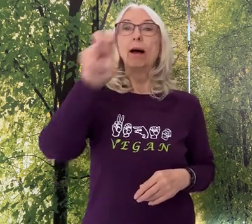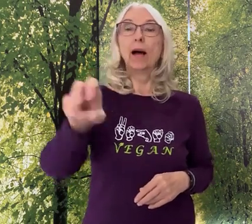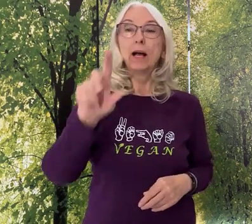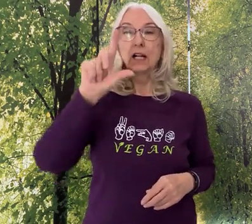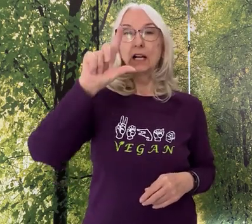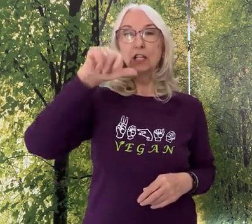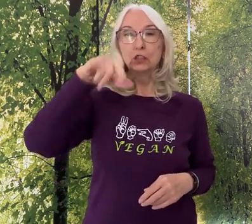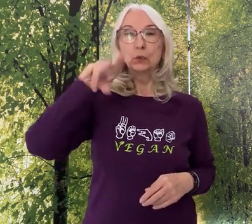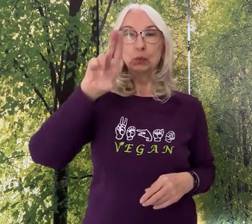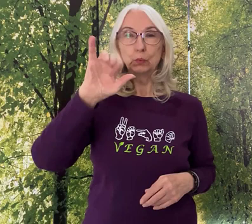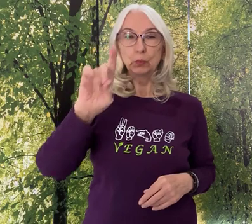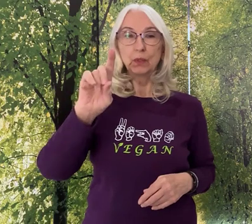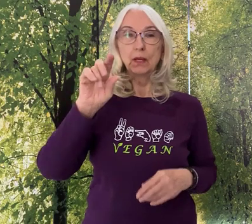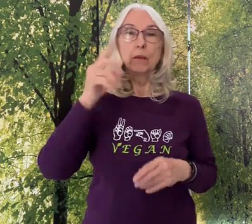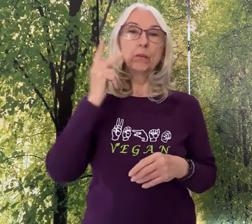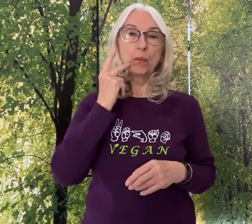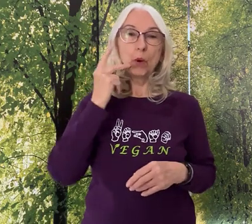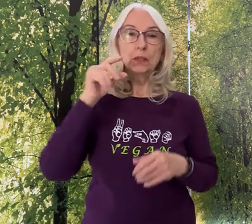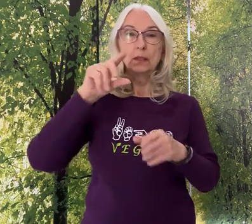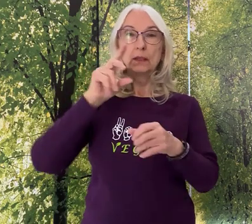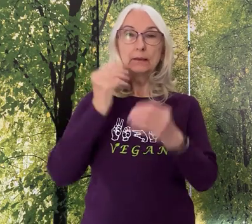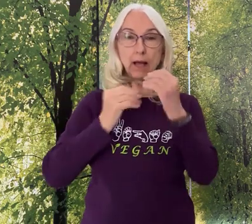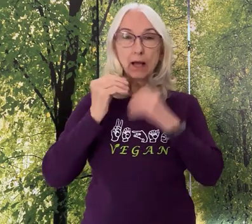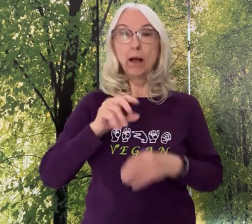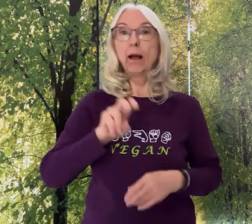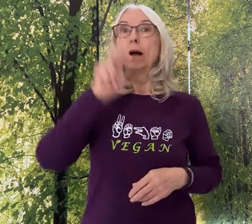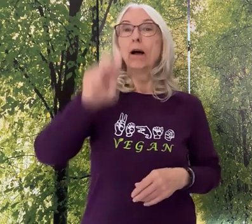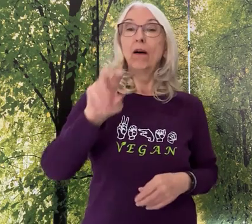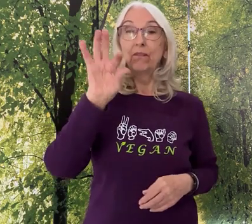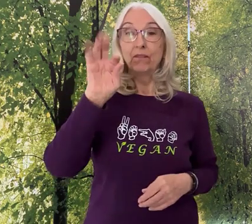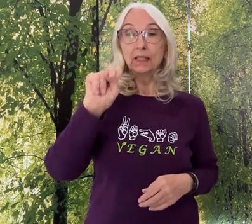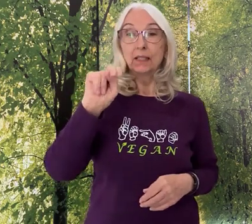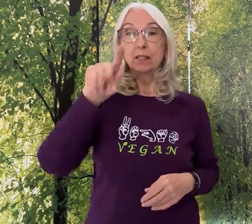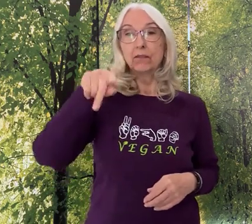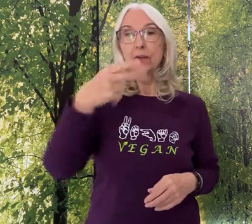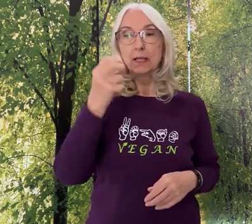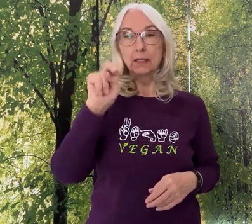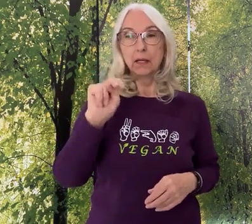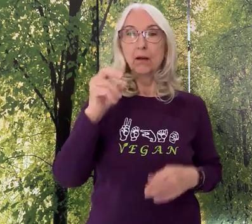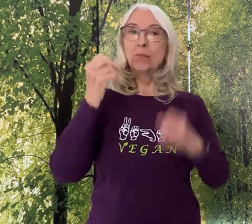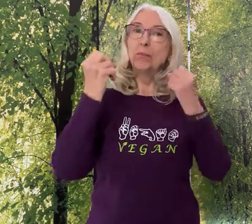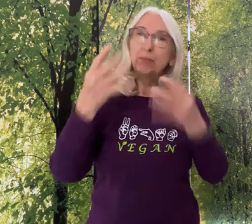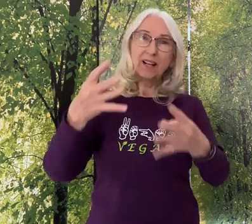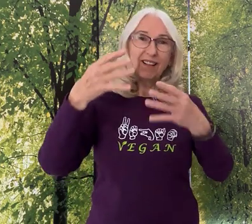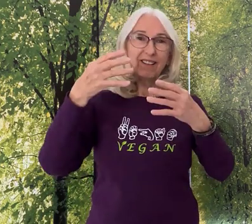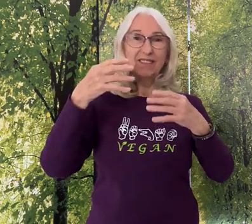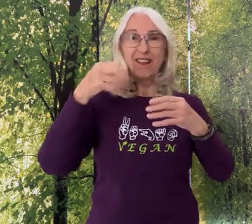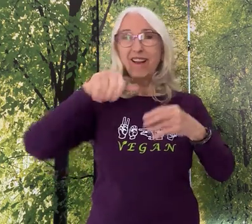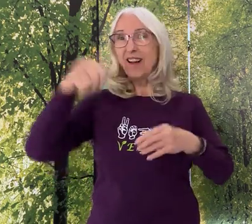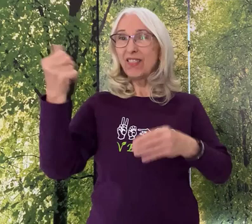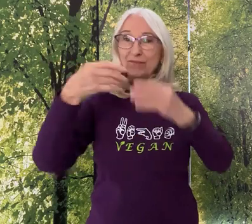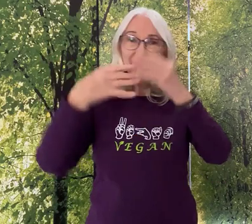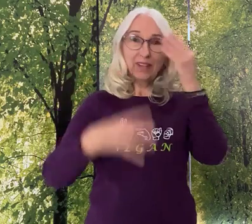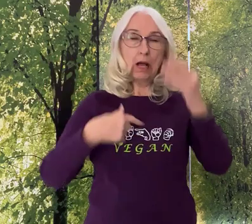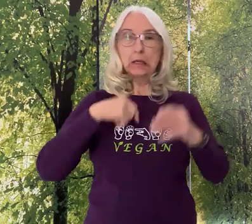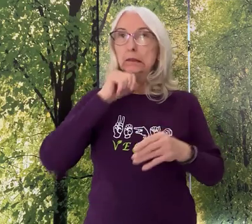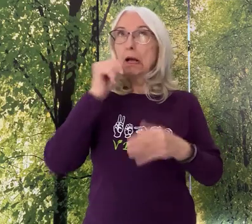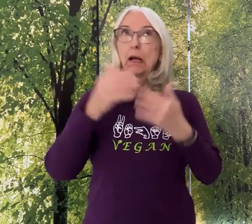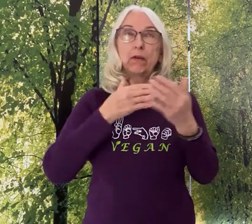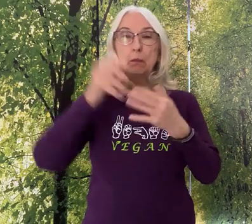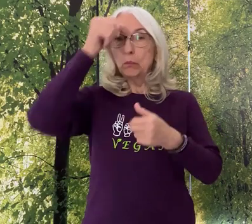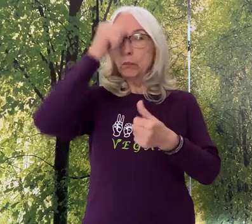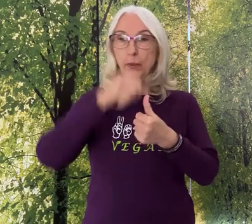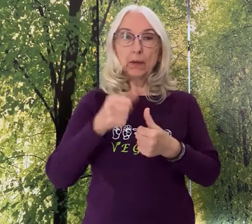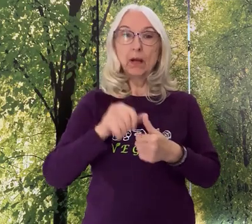to the liquid protein diet to Fen-Phen, and many others that I don’t even remember.